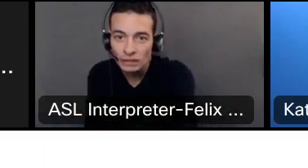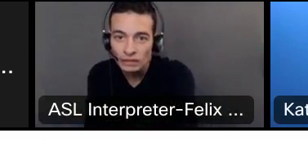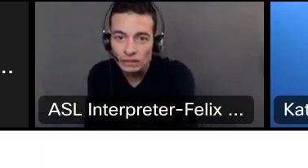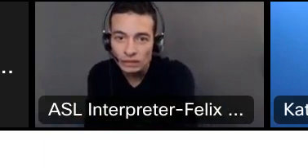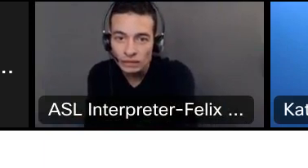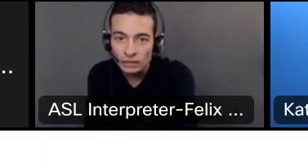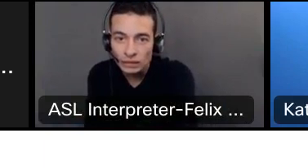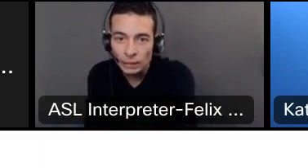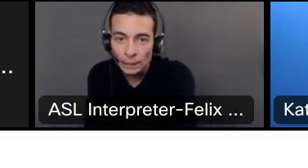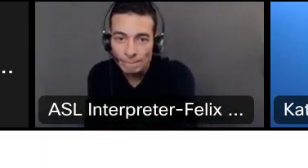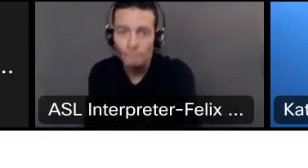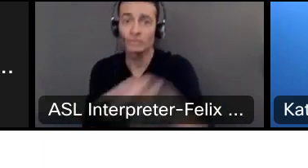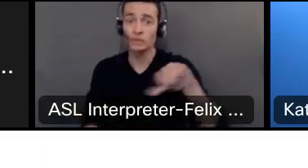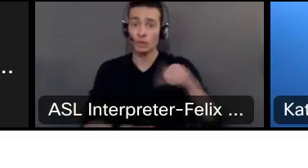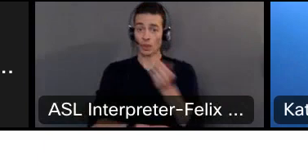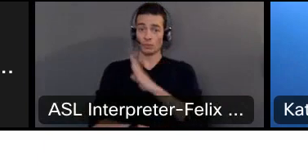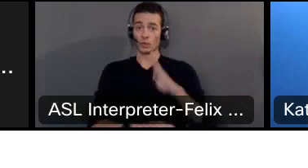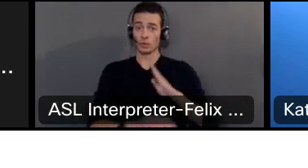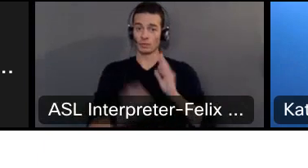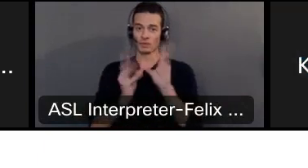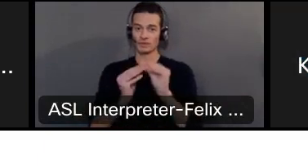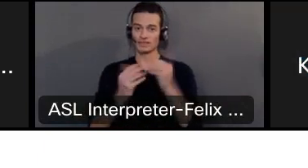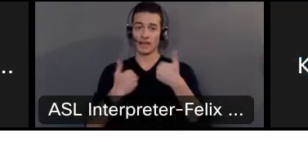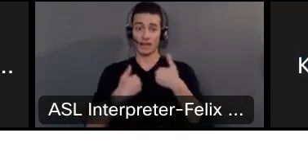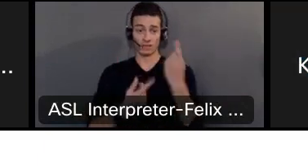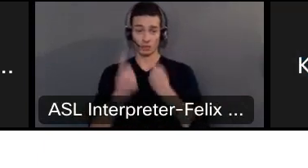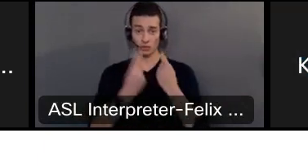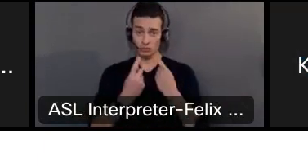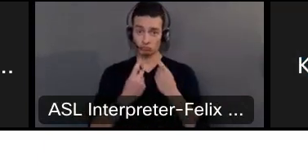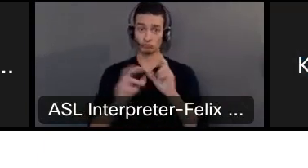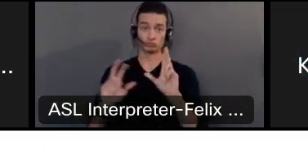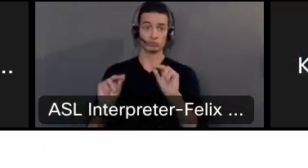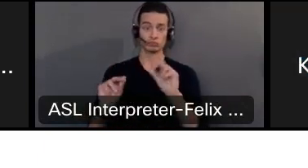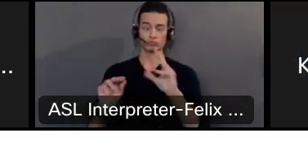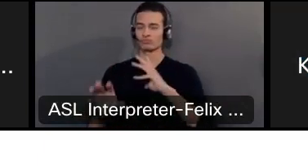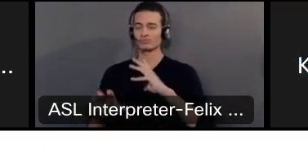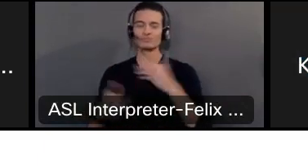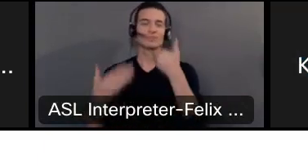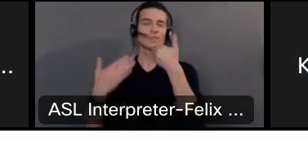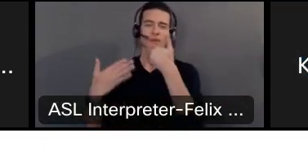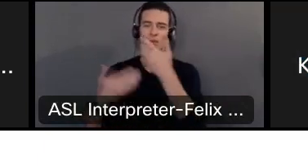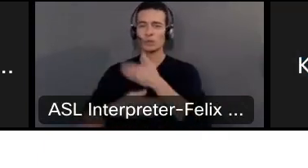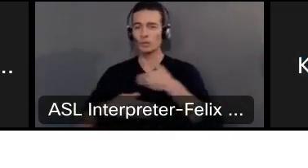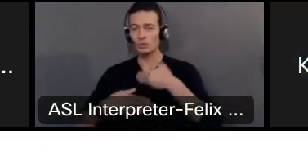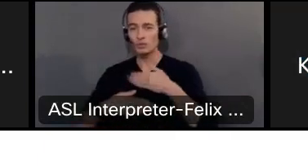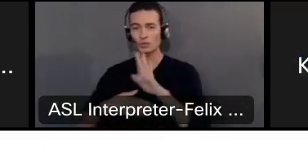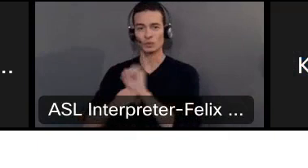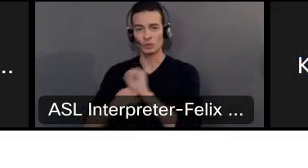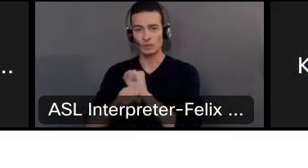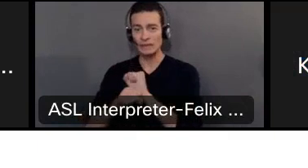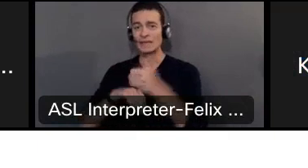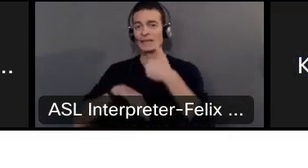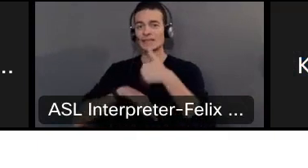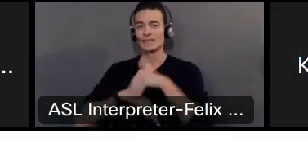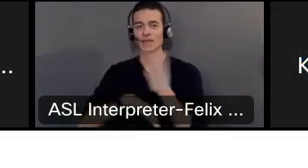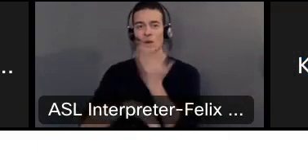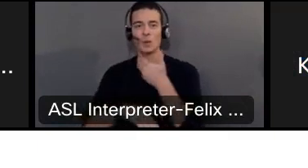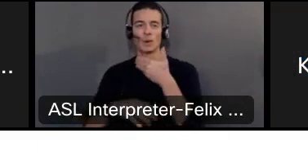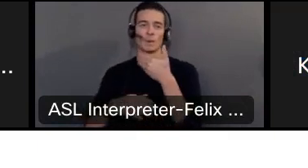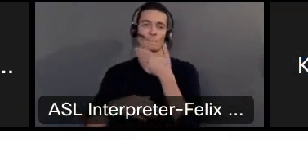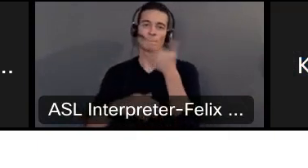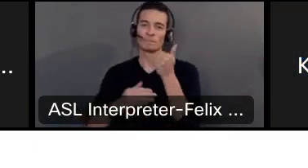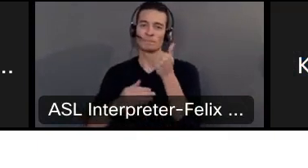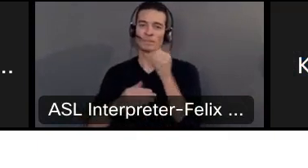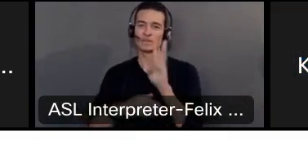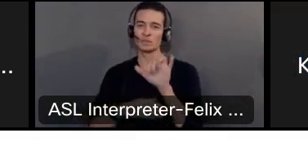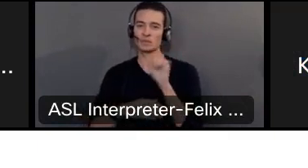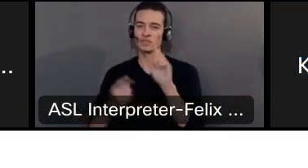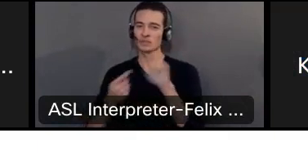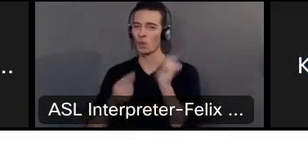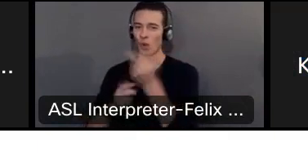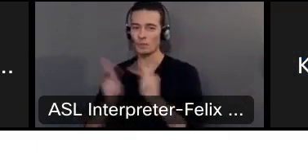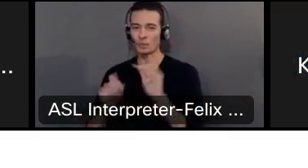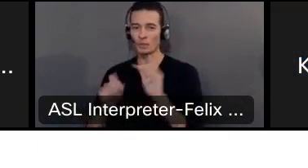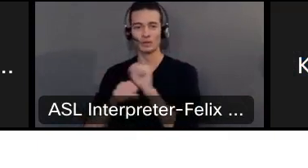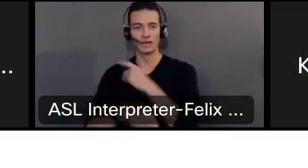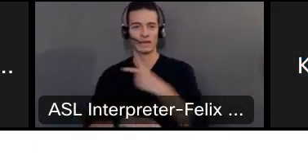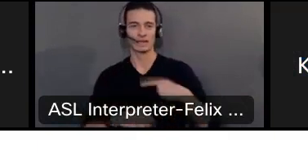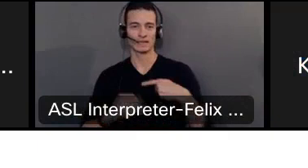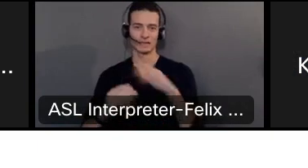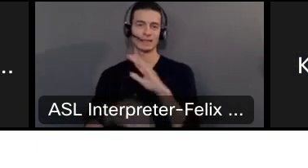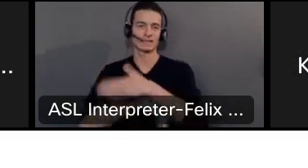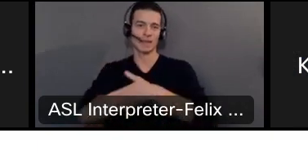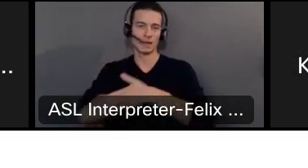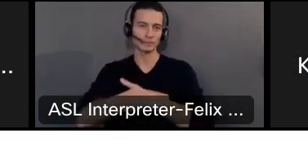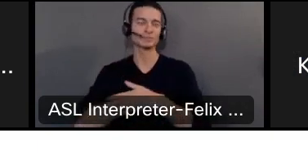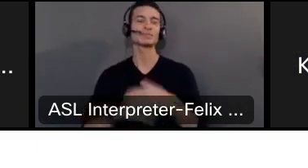Seeing that Thank you so much. We definitely appreciate it and send our best every all the hard working people at at Kings County. Finally please please hospital Robin Hawkins to see the cap chair.